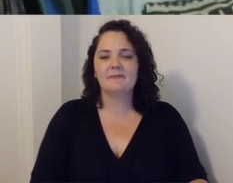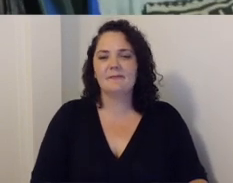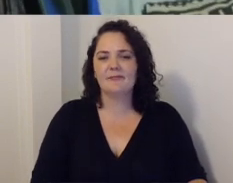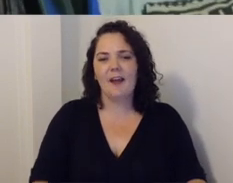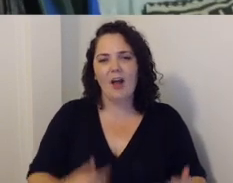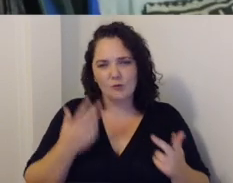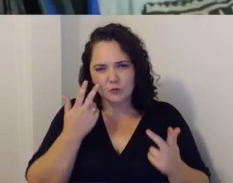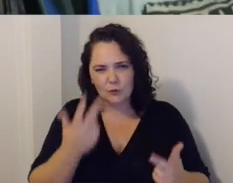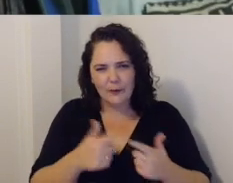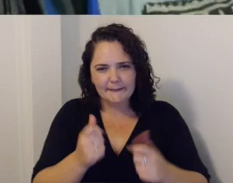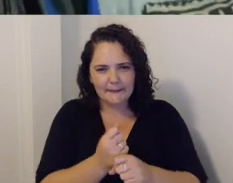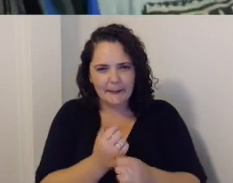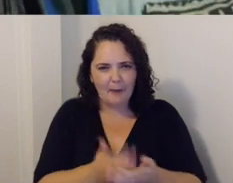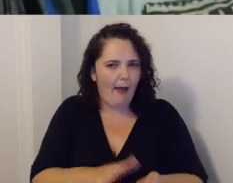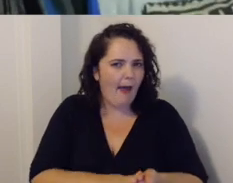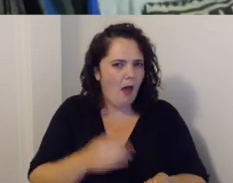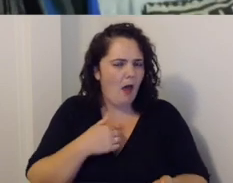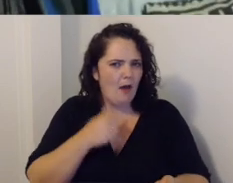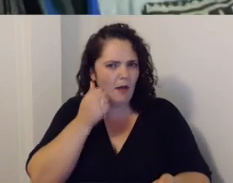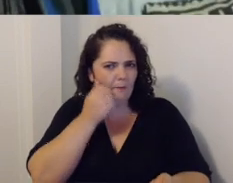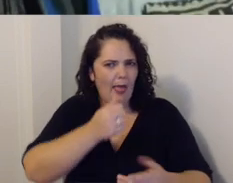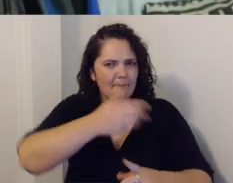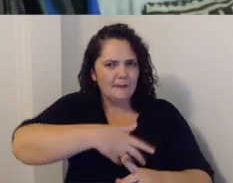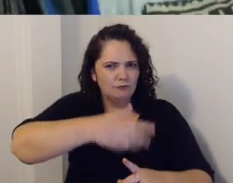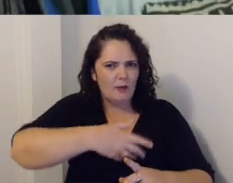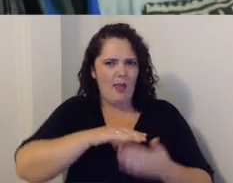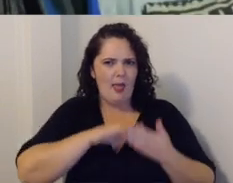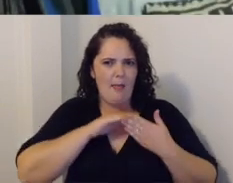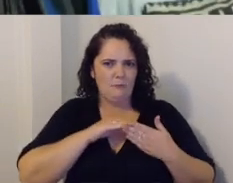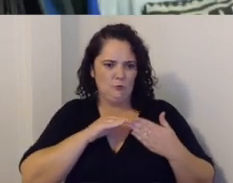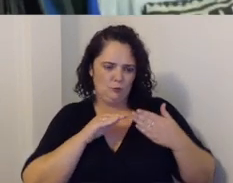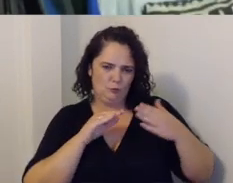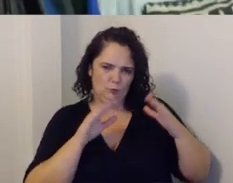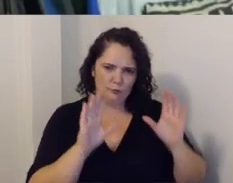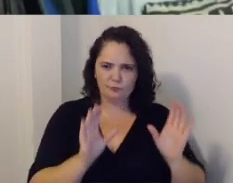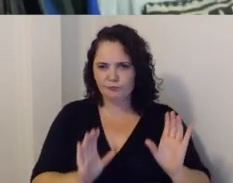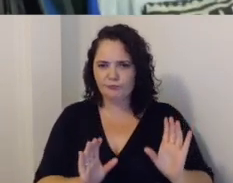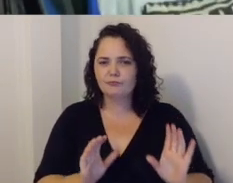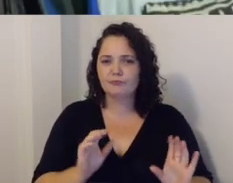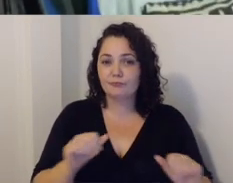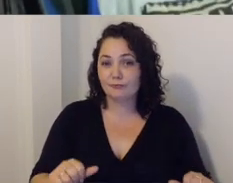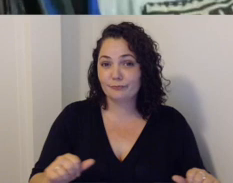can use that background to really help you define those edges so let's let um Atticus and Rachel get